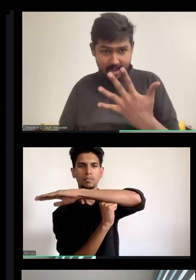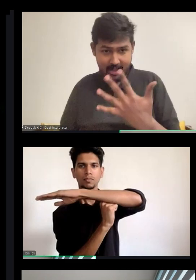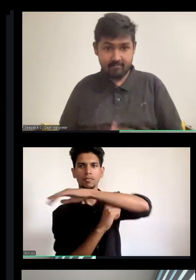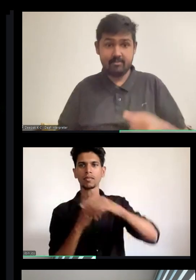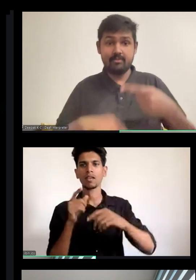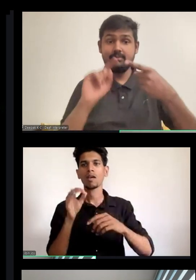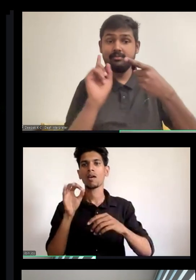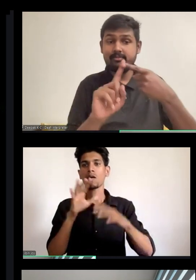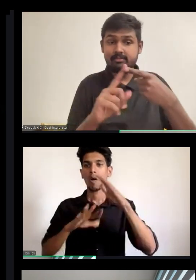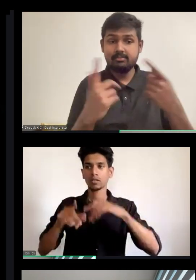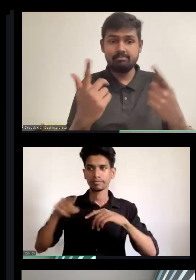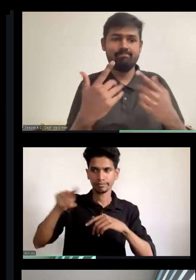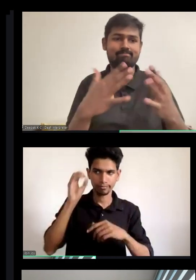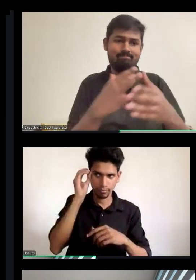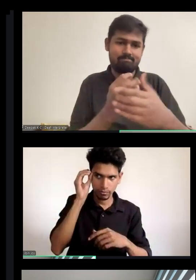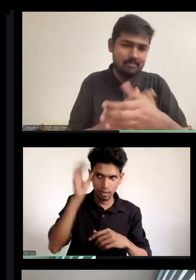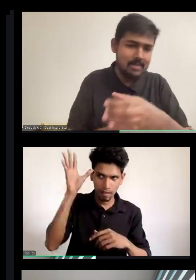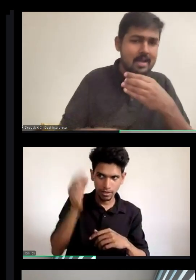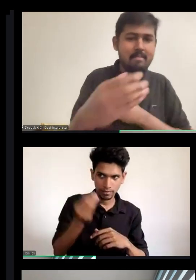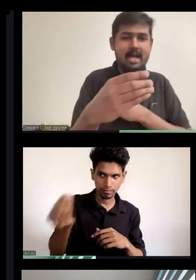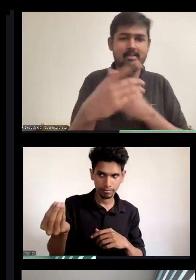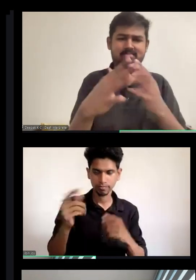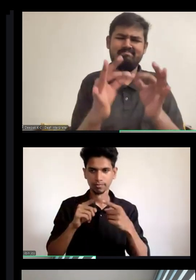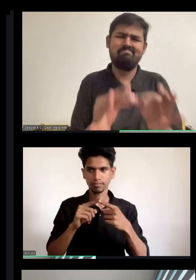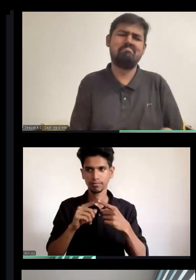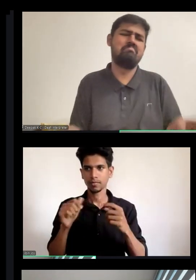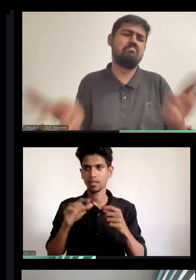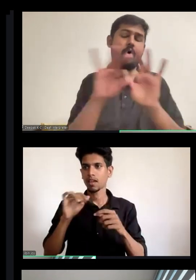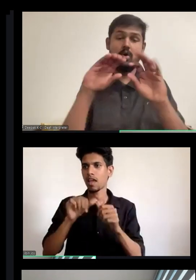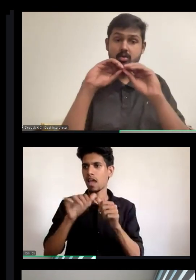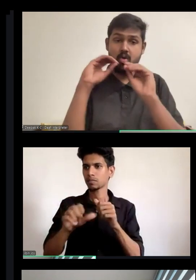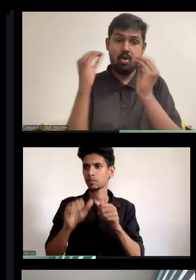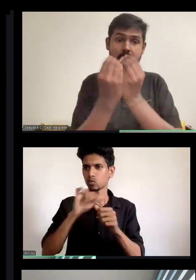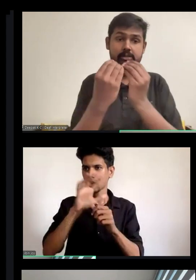Building accessibility culture and building literacy about lived experience.